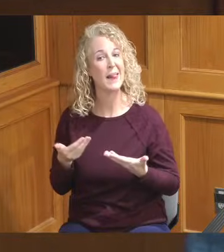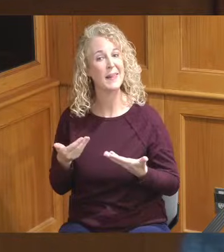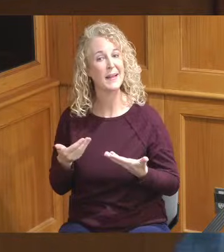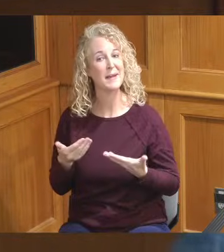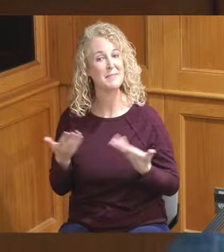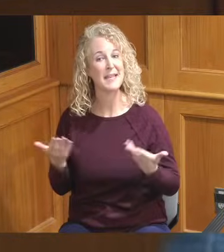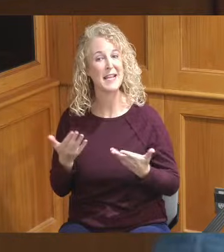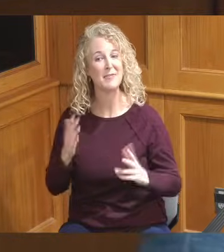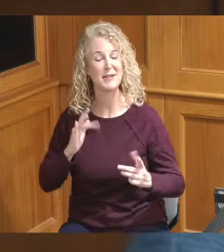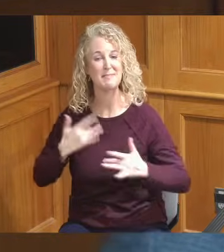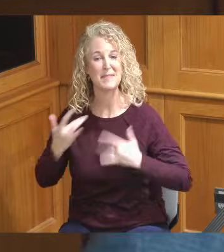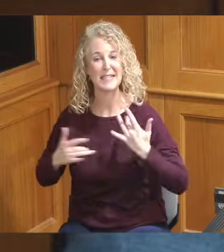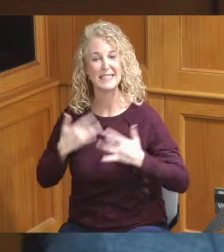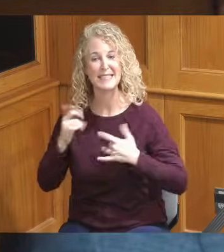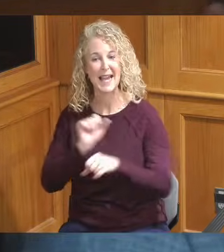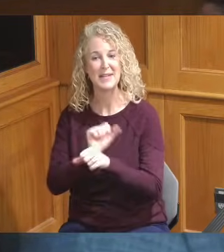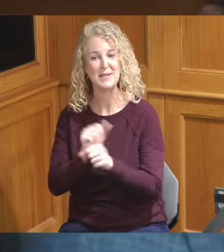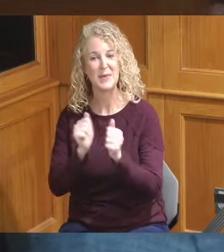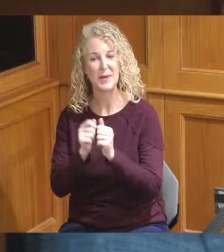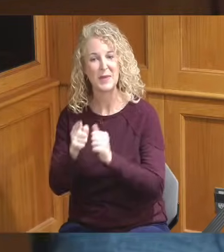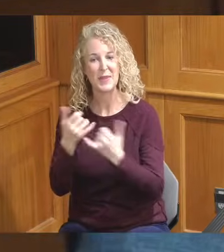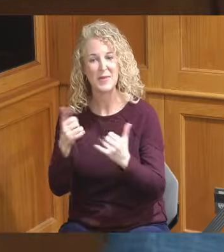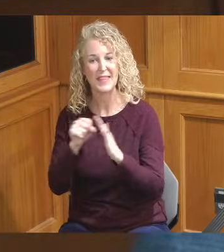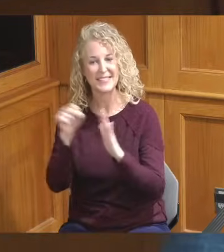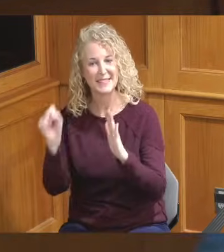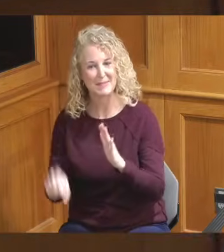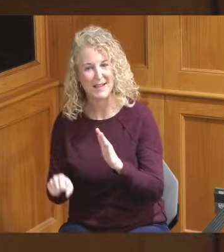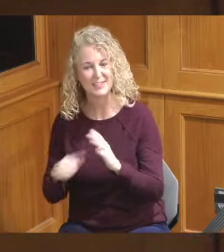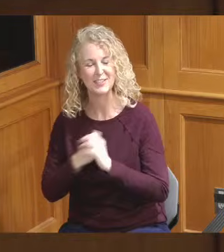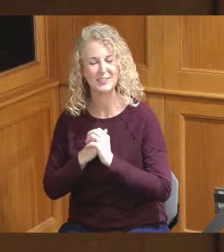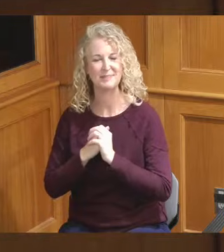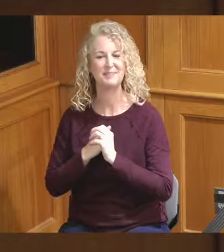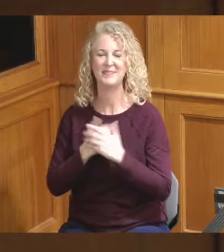and look forward to all the work that we will do together in Hamilton County. So, thanks for